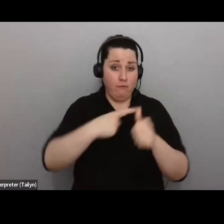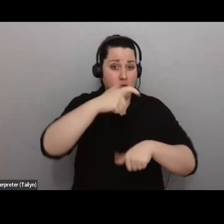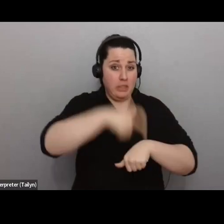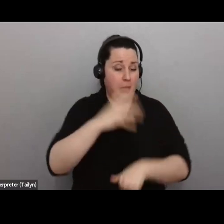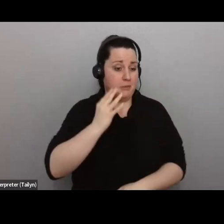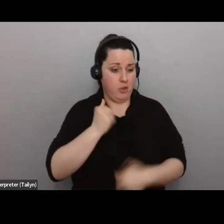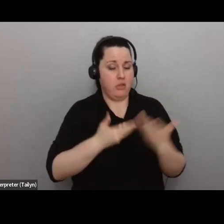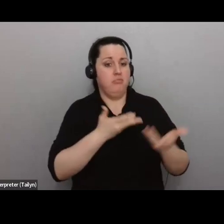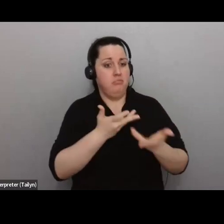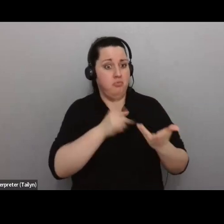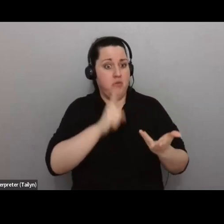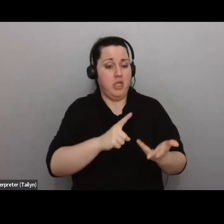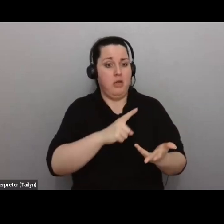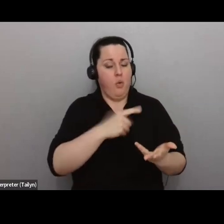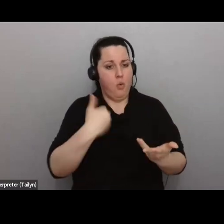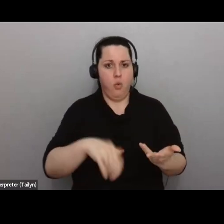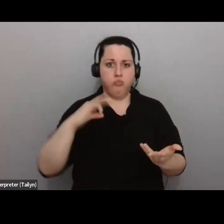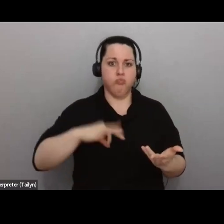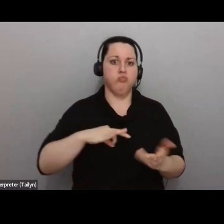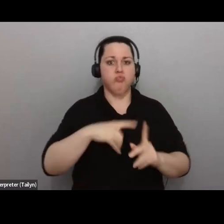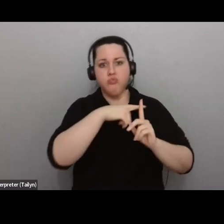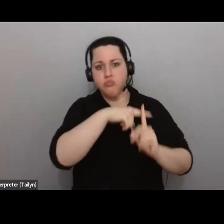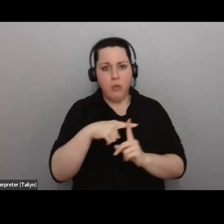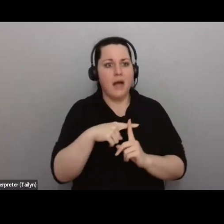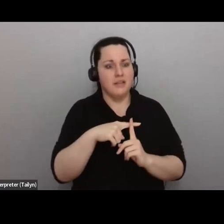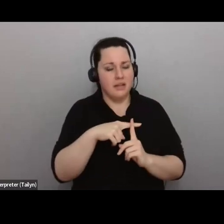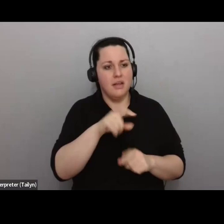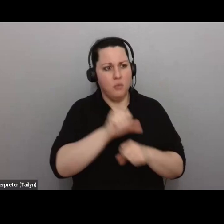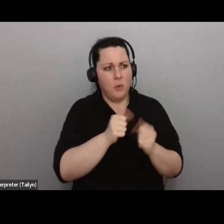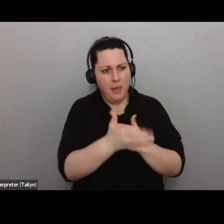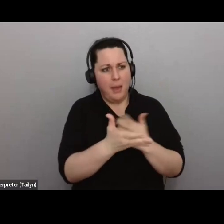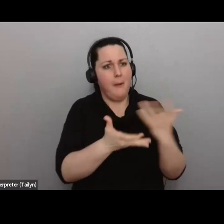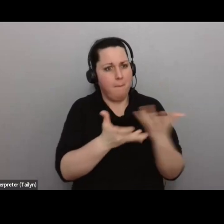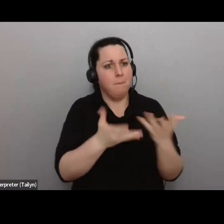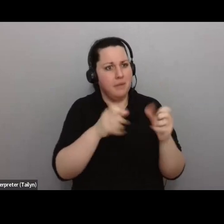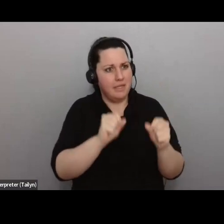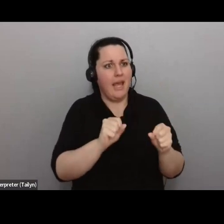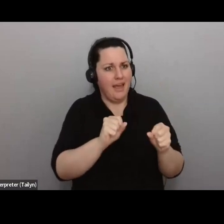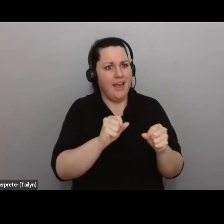Colleen: really rewarding, working with him and seeing that he can still work with the language without being able to see it.